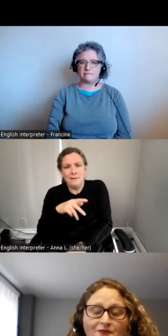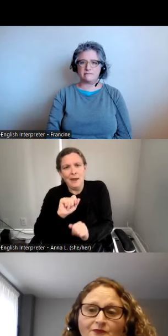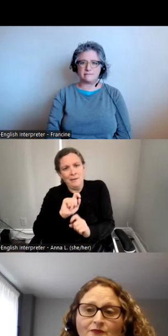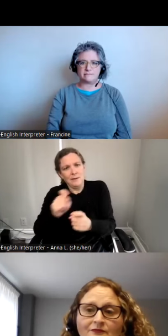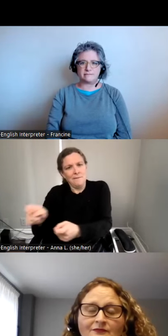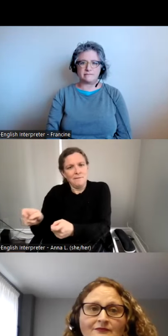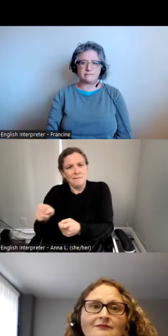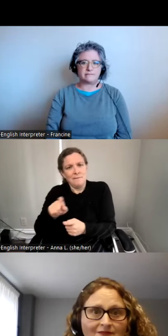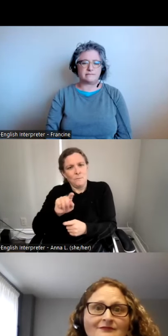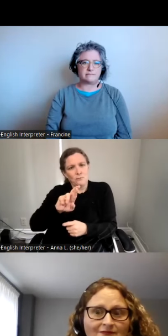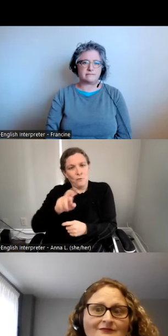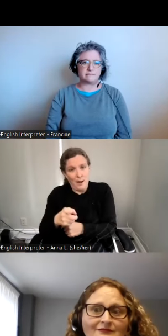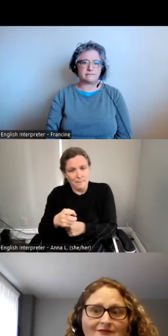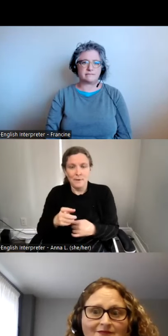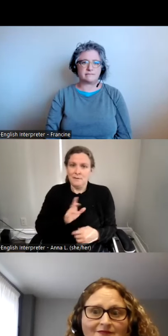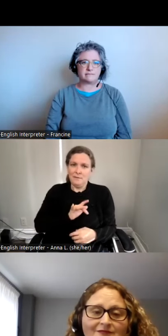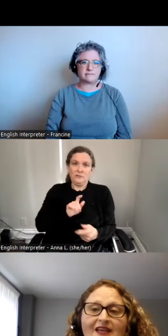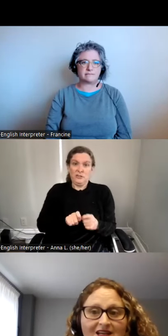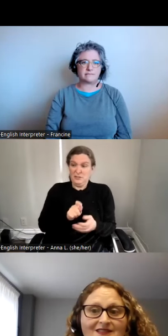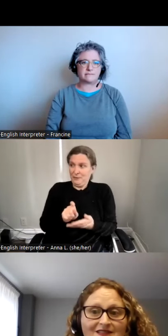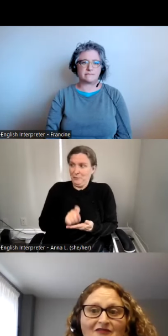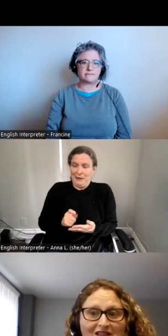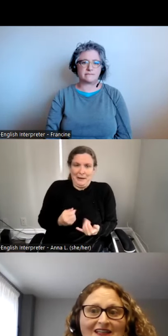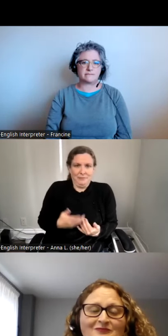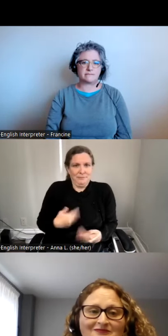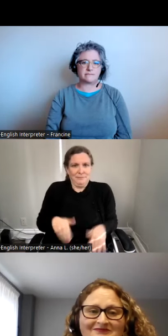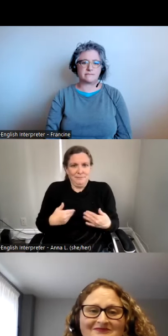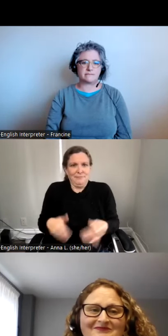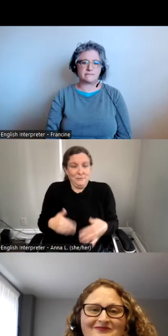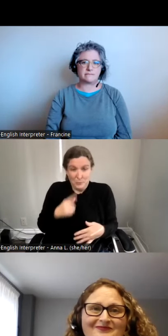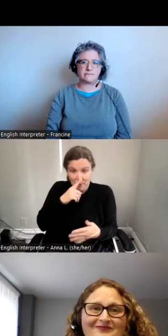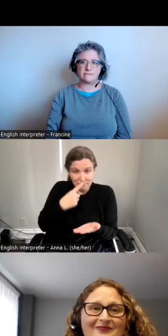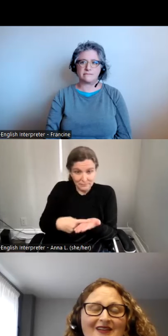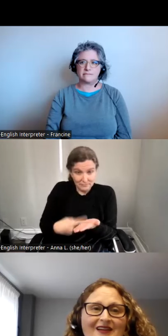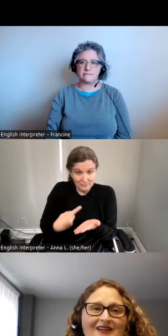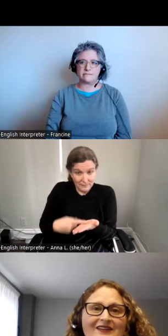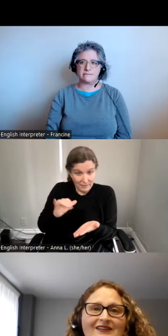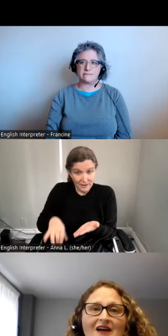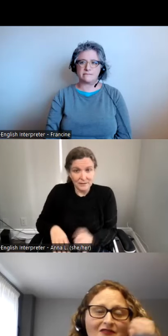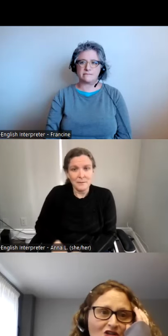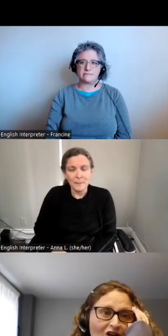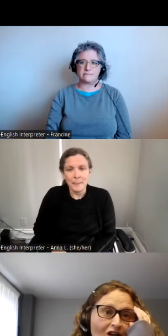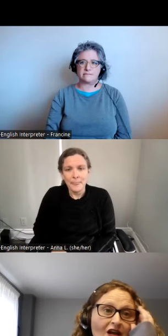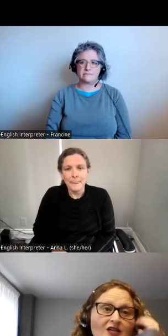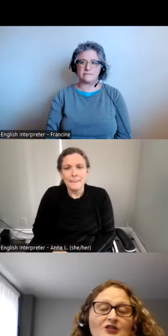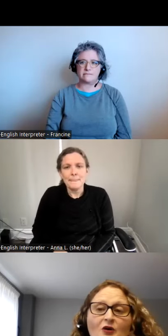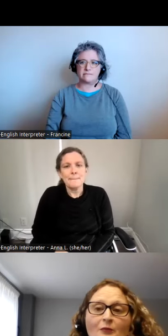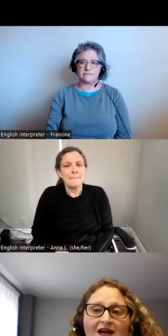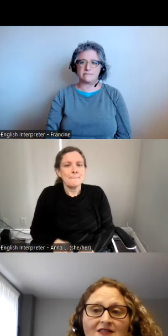receive it